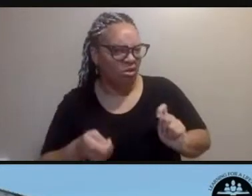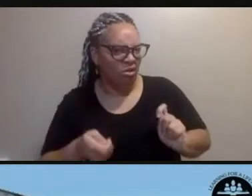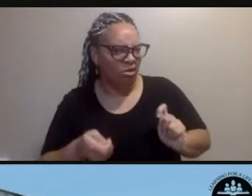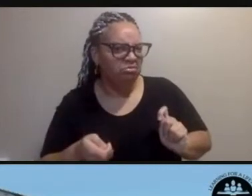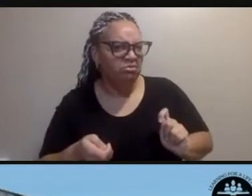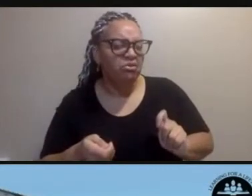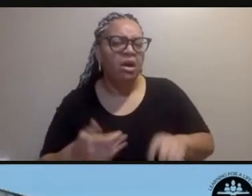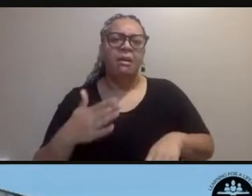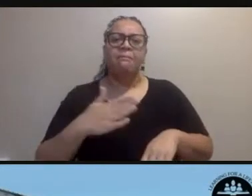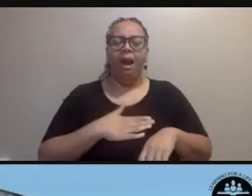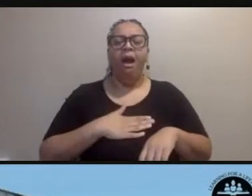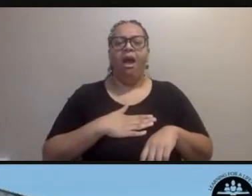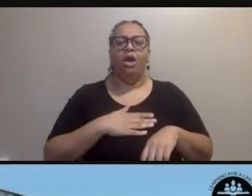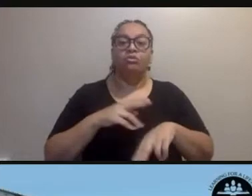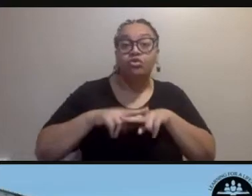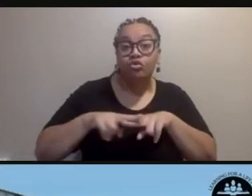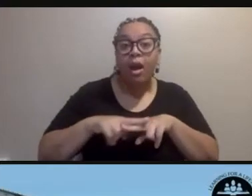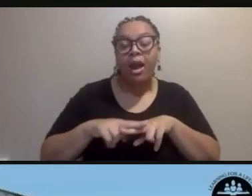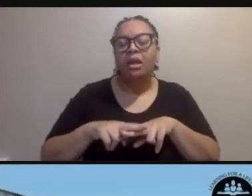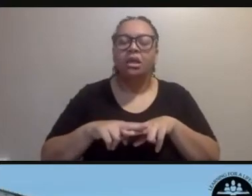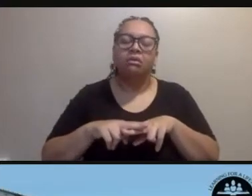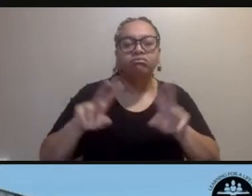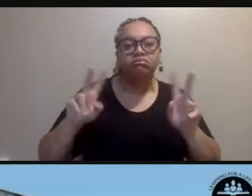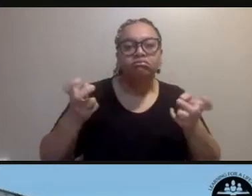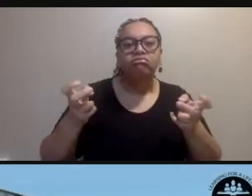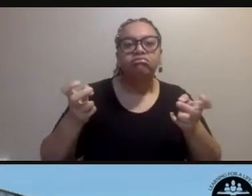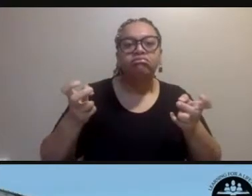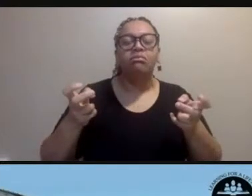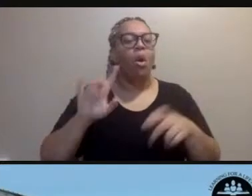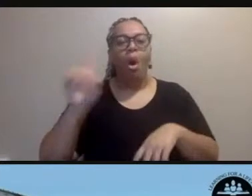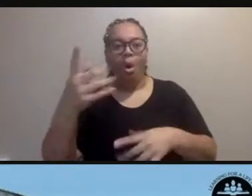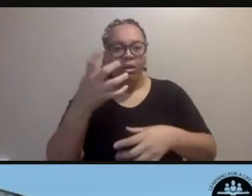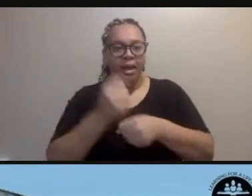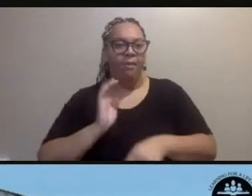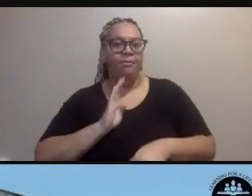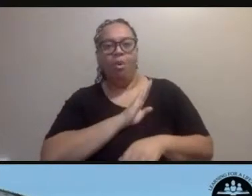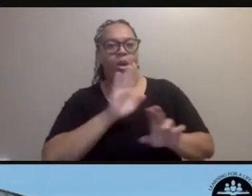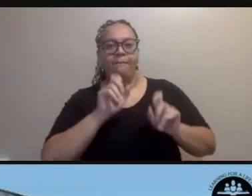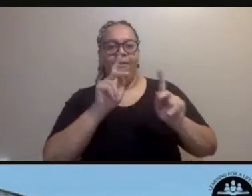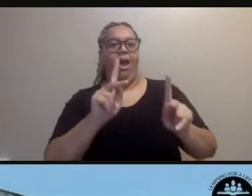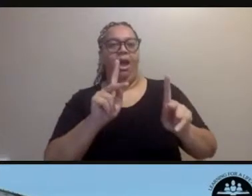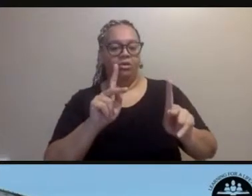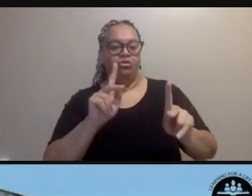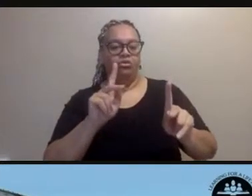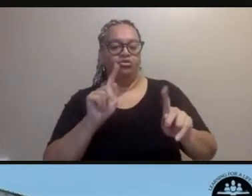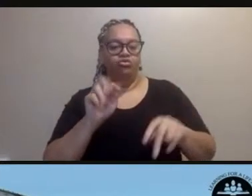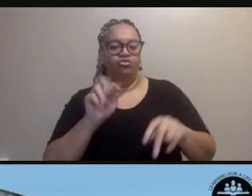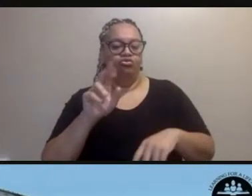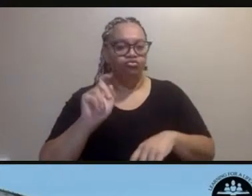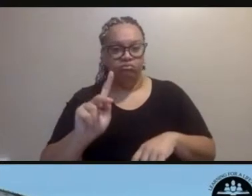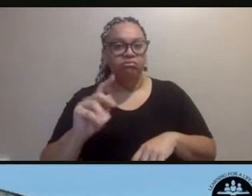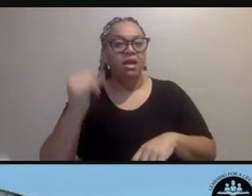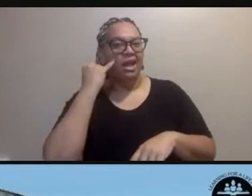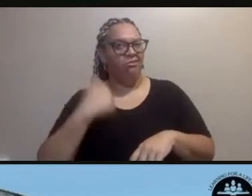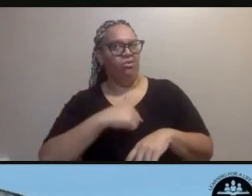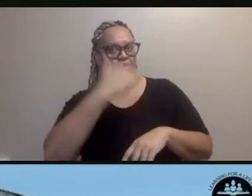WHAT WE ARE COMMITTED TO OR IF